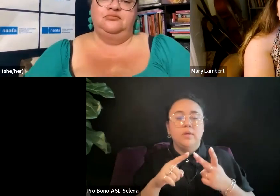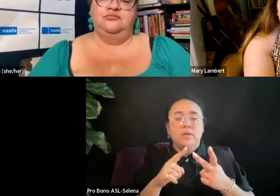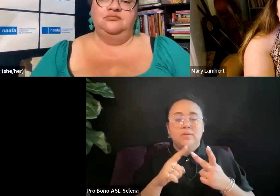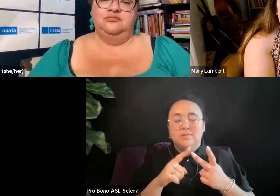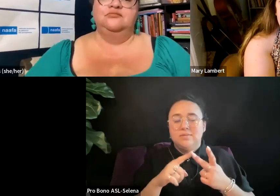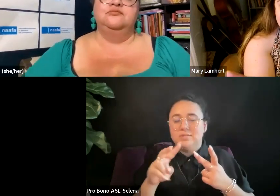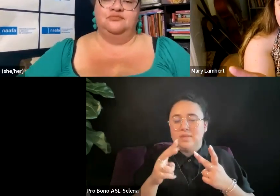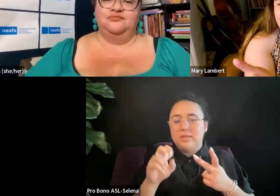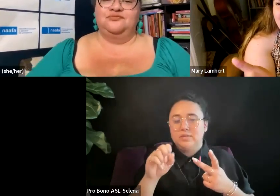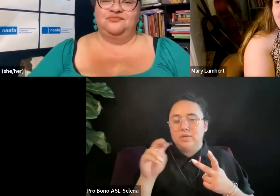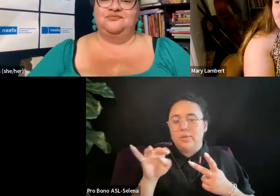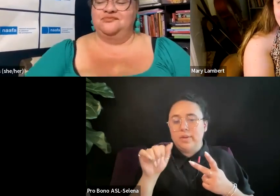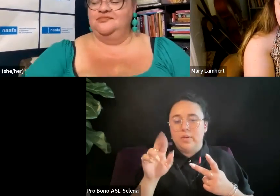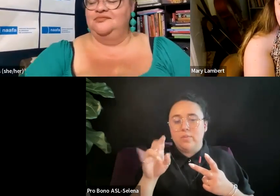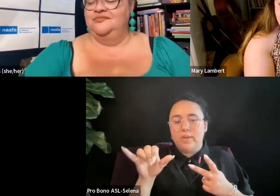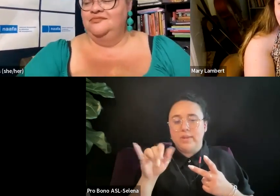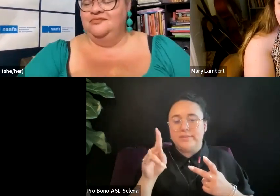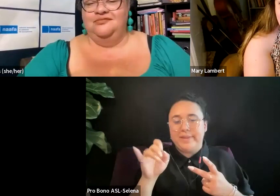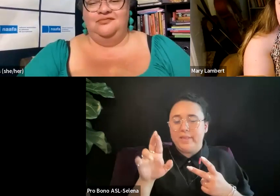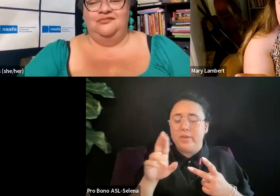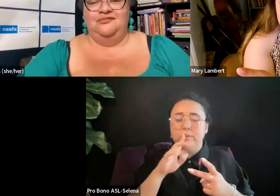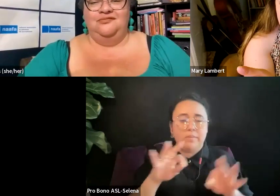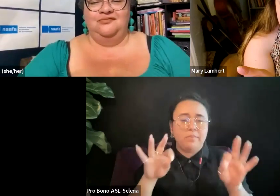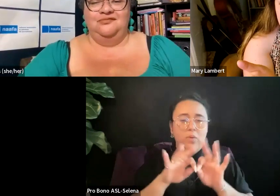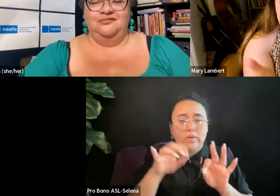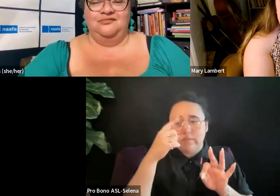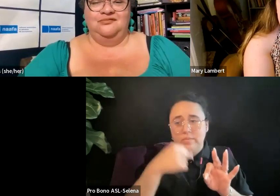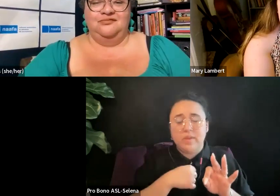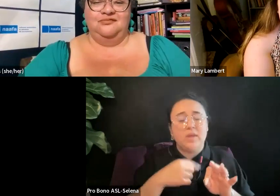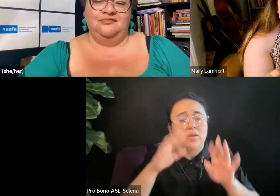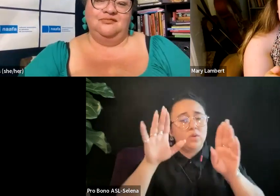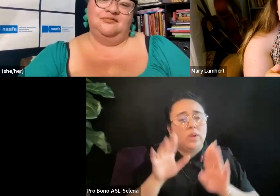for me, like, like great mentors to just witness people